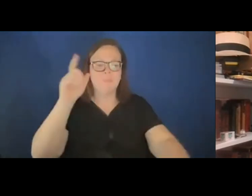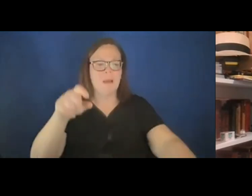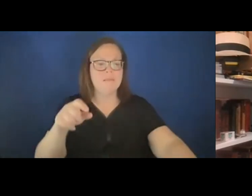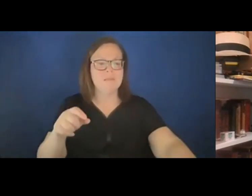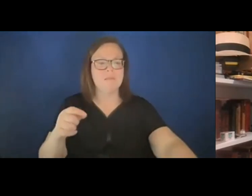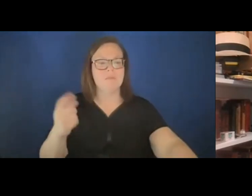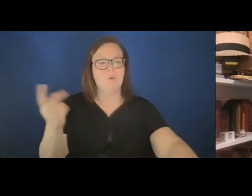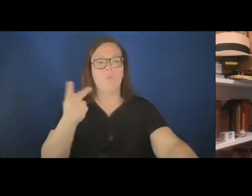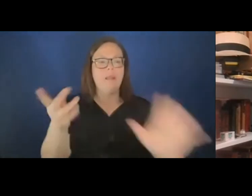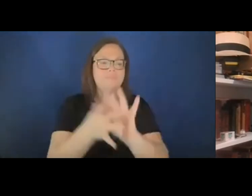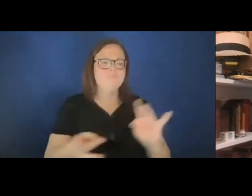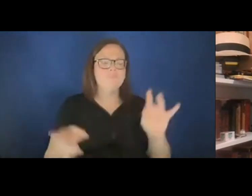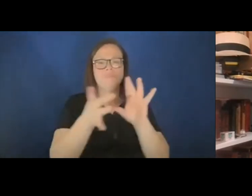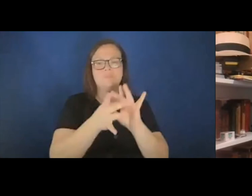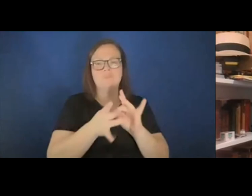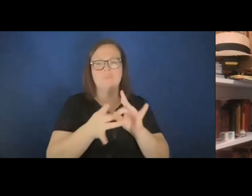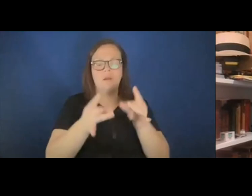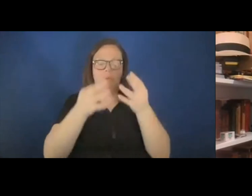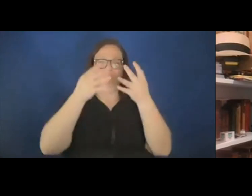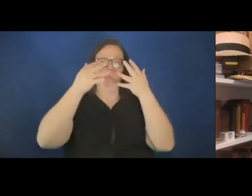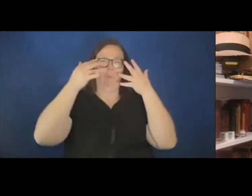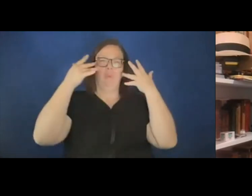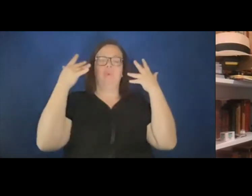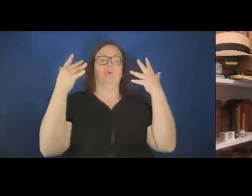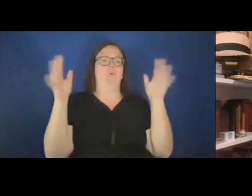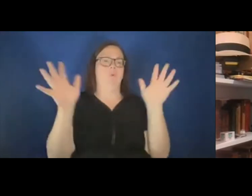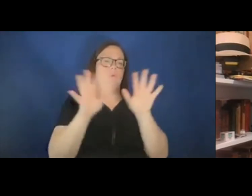of windchilled eyes and airbrined mouths.